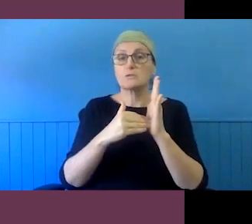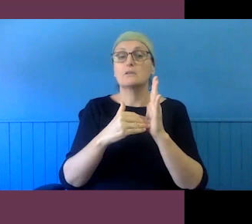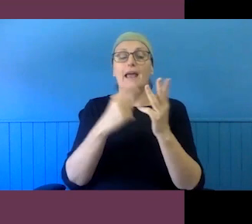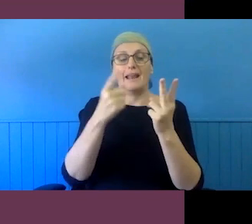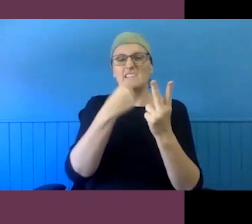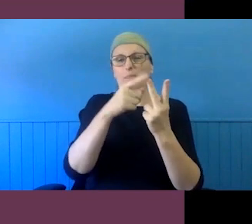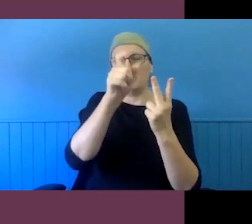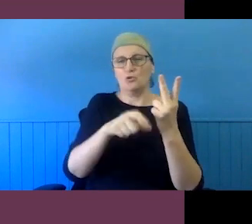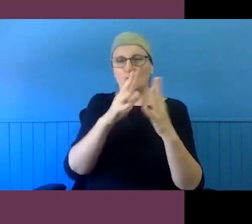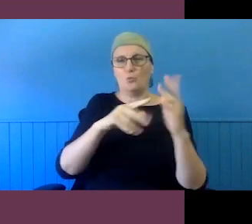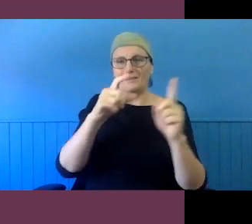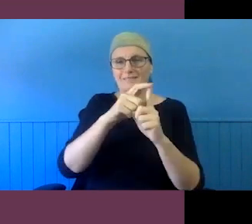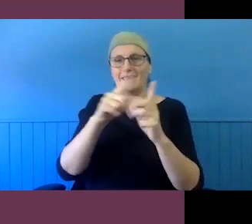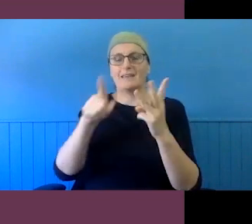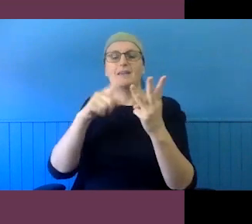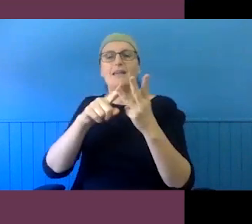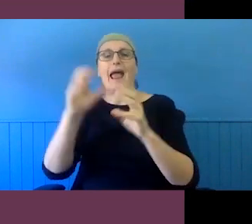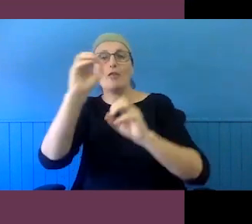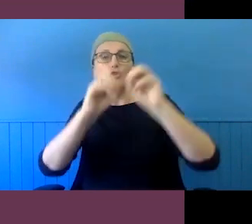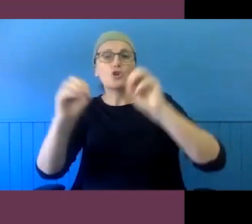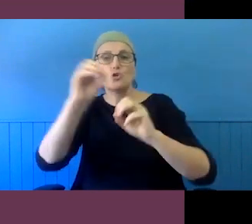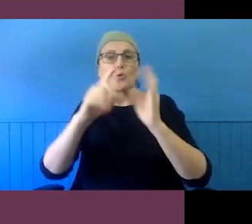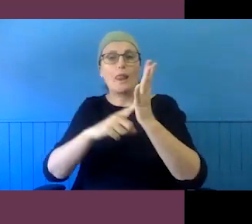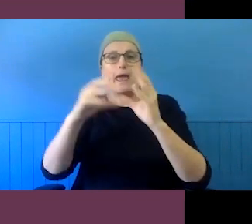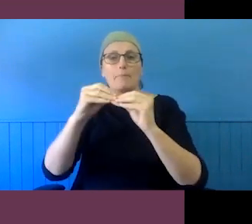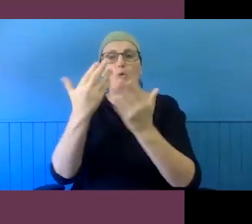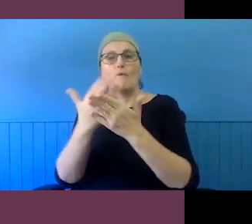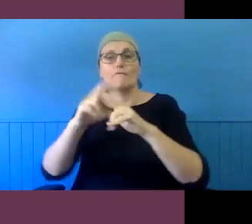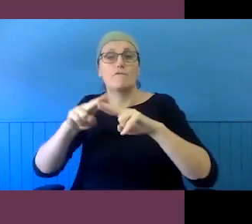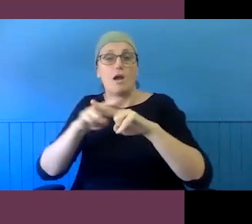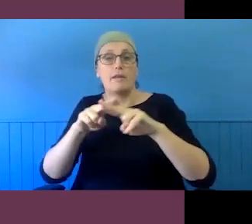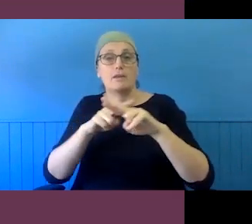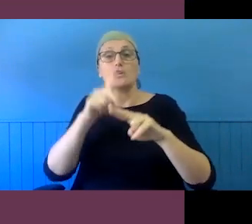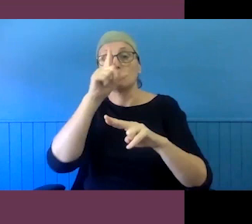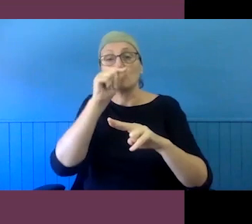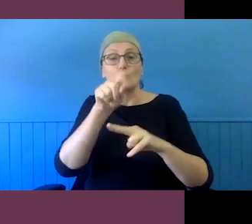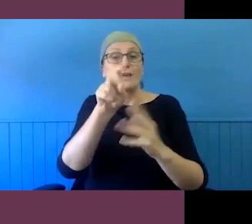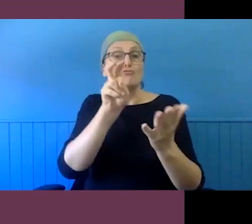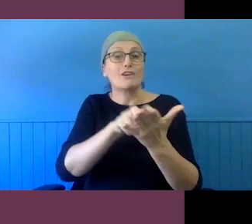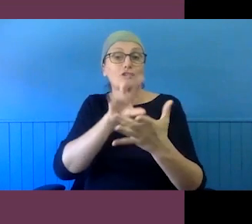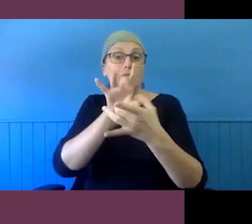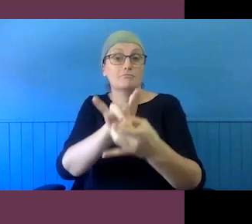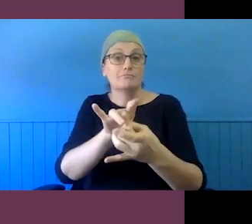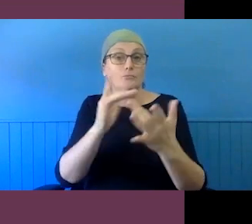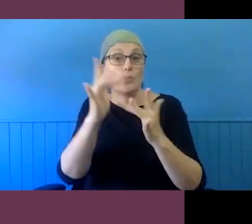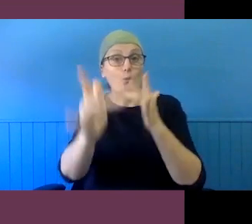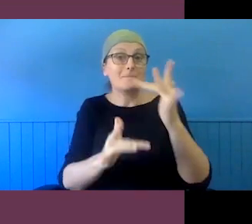the Google Creative Lab on Friday. If you haven't already registered, you can do that on our website. That's it, I think. If you've got